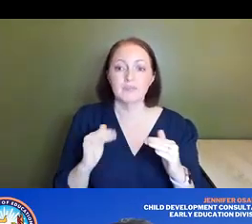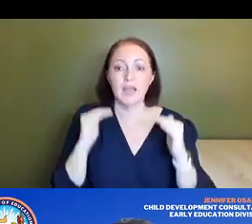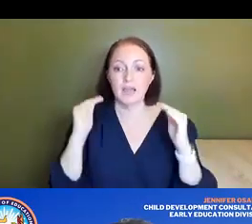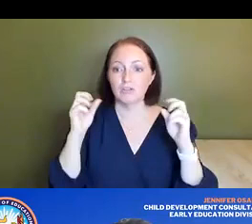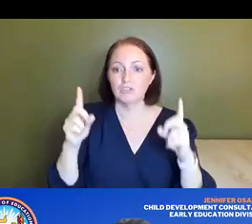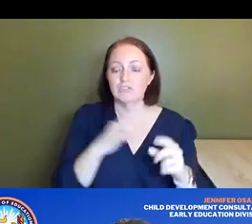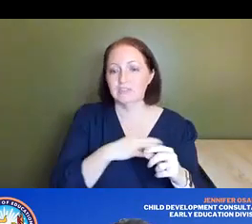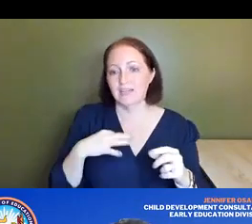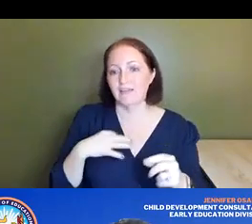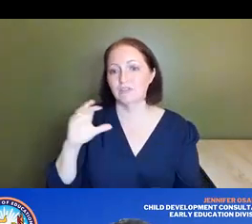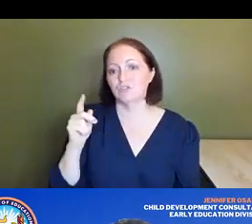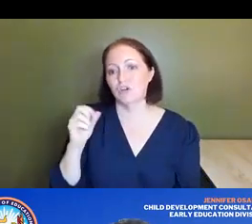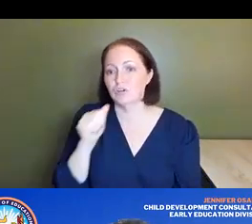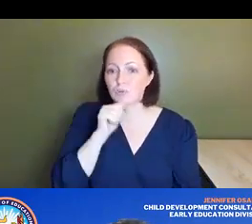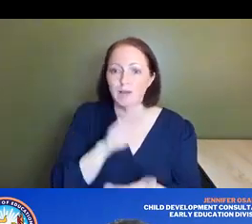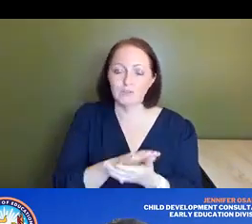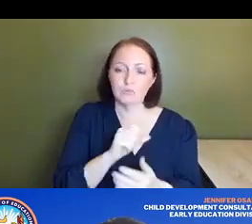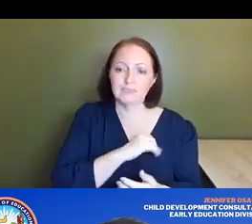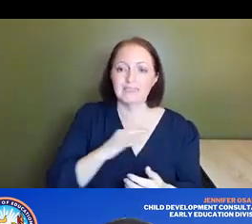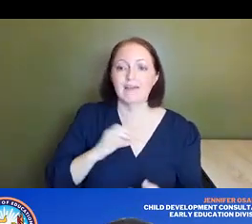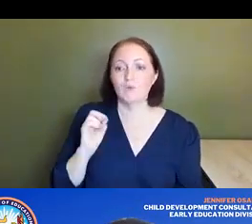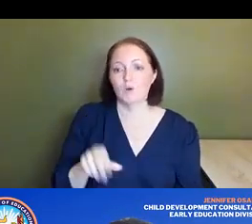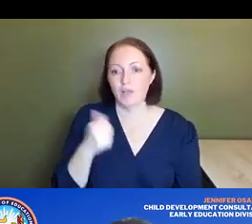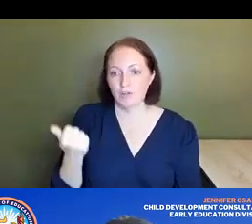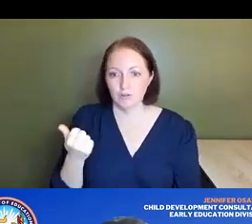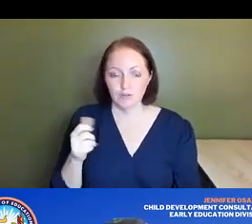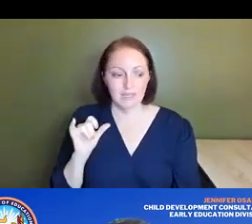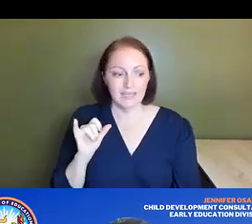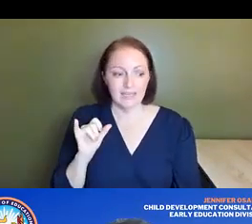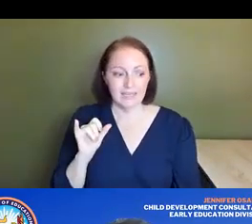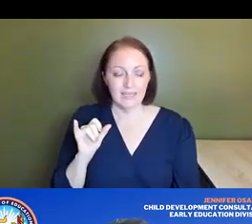Staff. Charter or Private School Staff or Other. If you are calling into this Zoom call